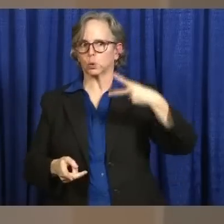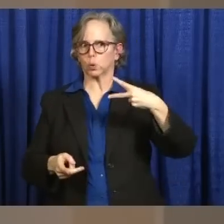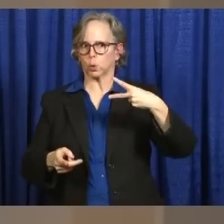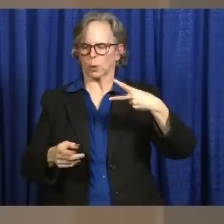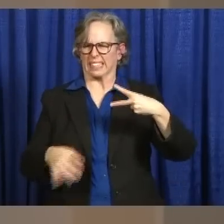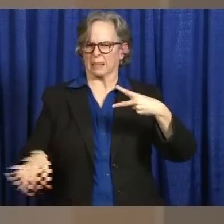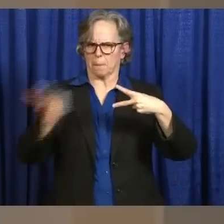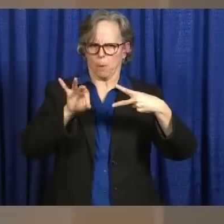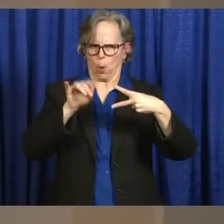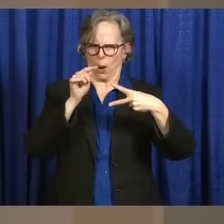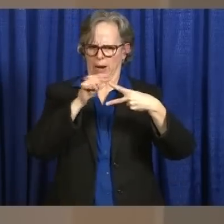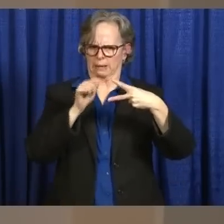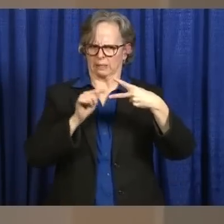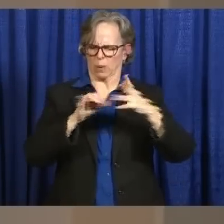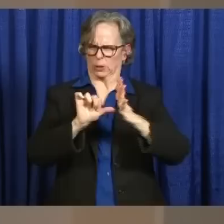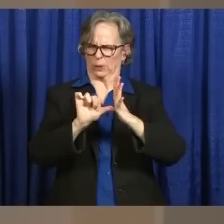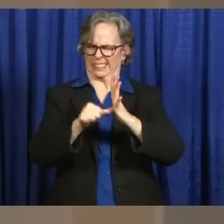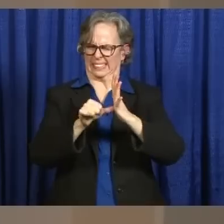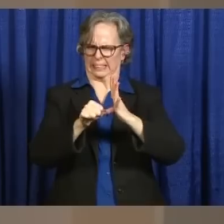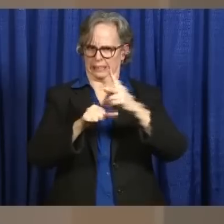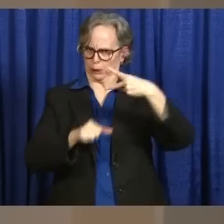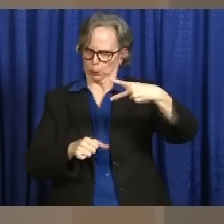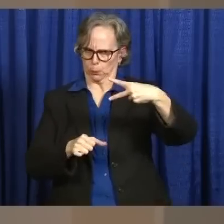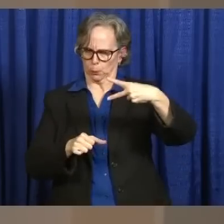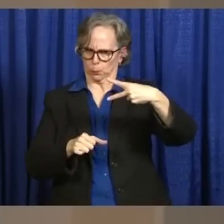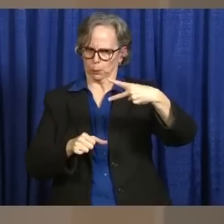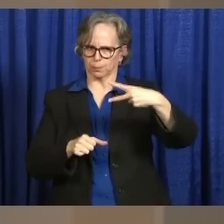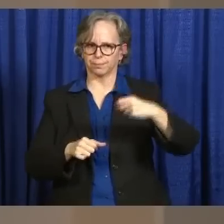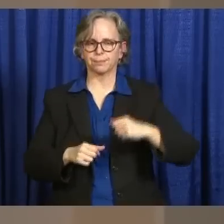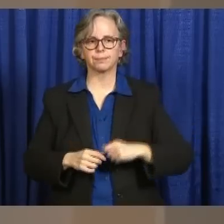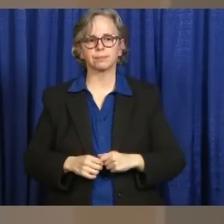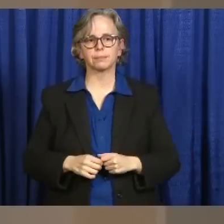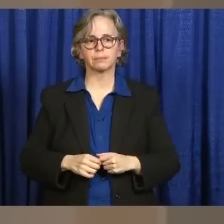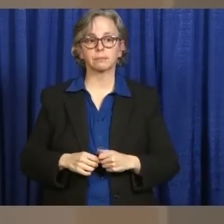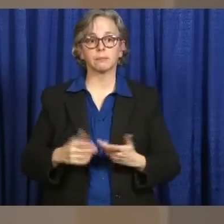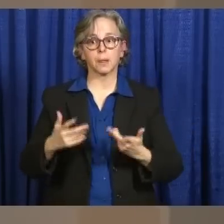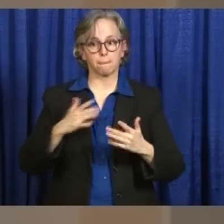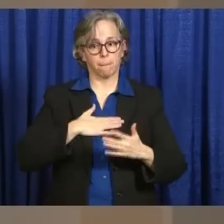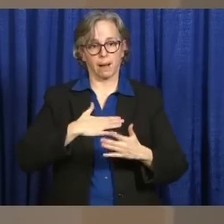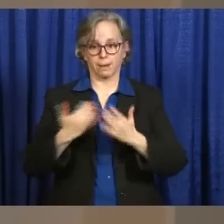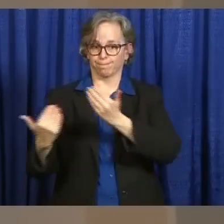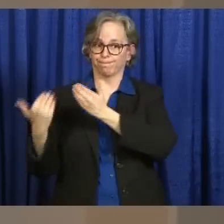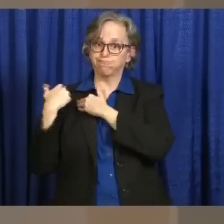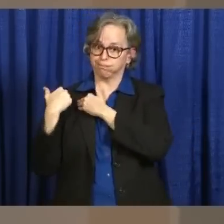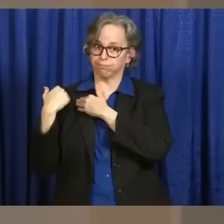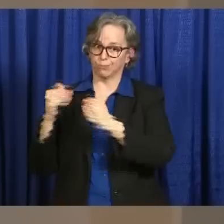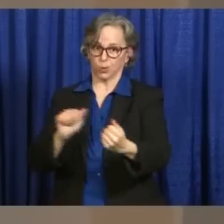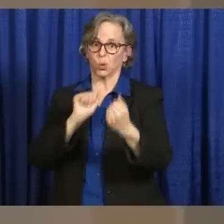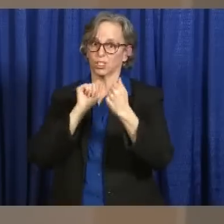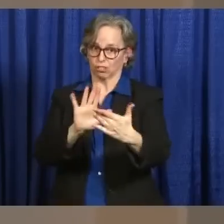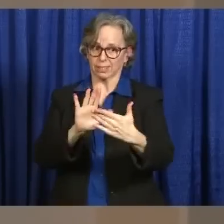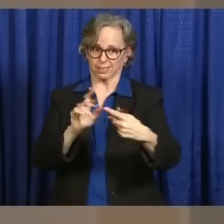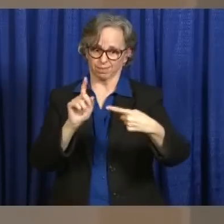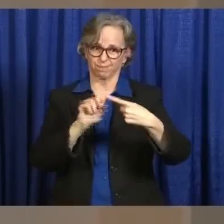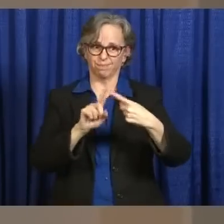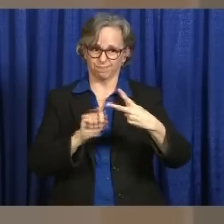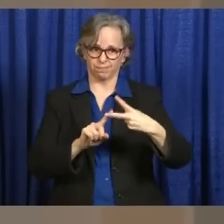MUCH OF WHAT I HAVE BEEN WORKING ON IN THE LAST 24 HOURS ARE THINGS THAT WILL HAPPEN IN THE FUTURE, BUT THERE ARE TWO